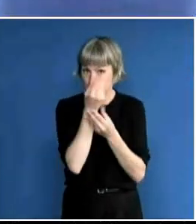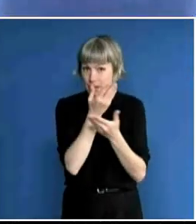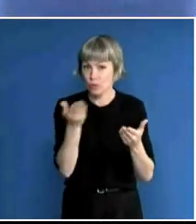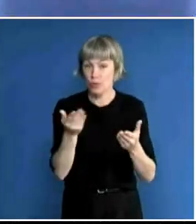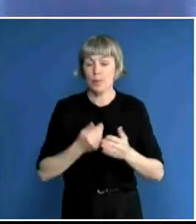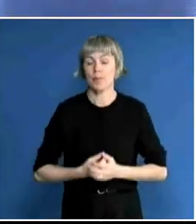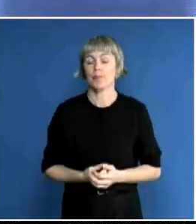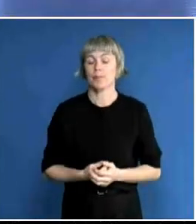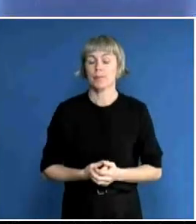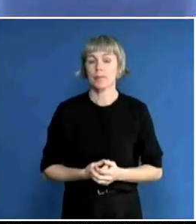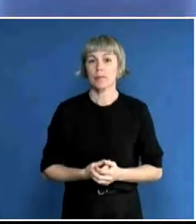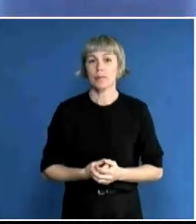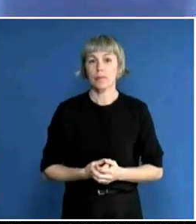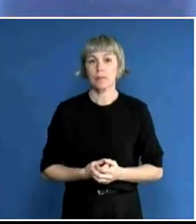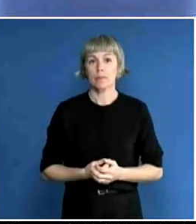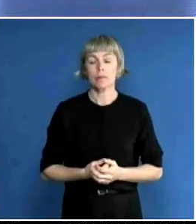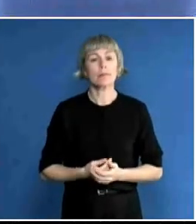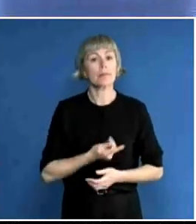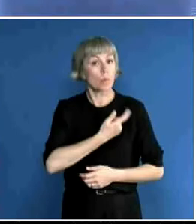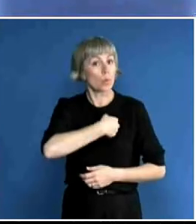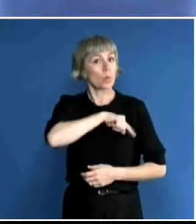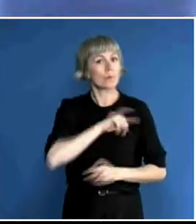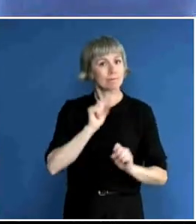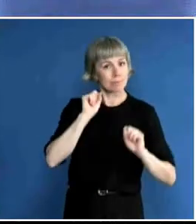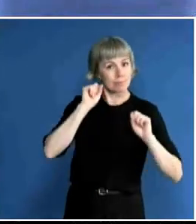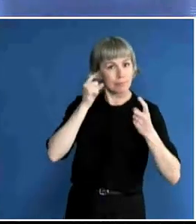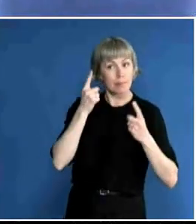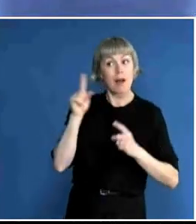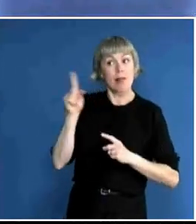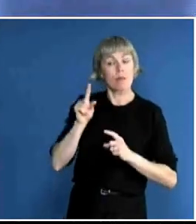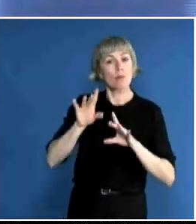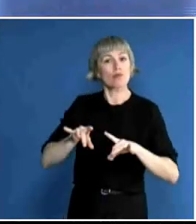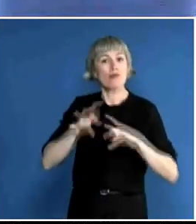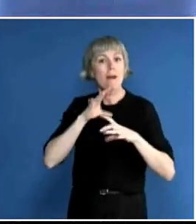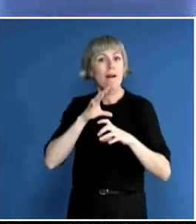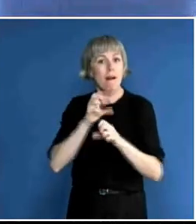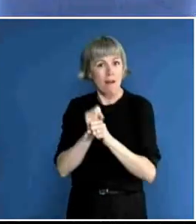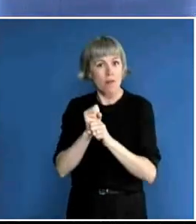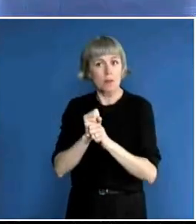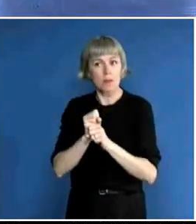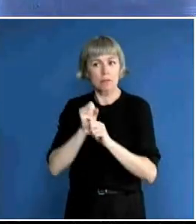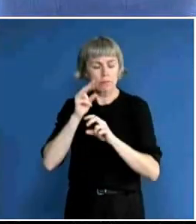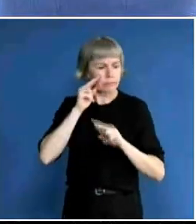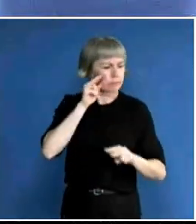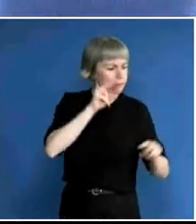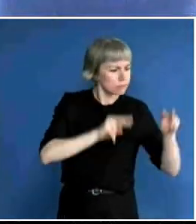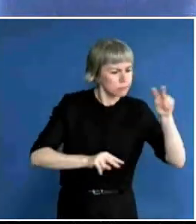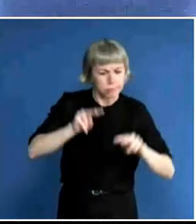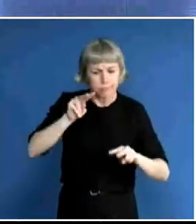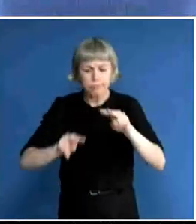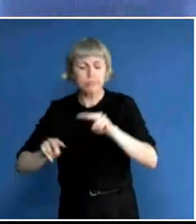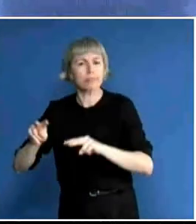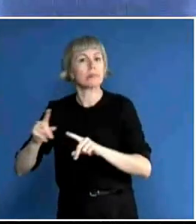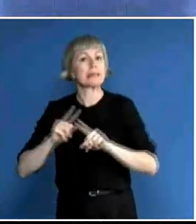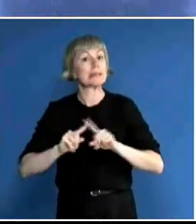employment services programs to ensure, as they say, they are fit for purpose, and ready